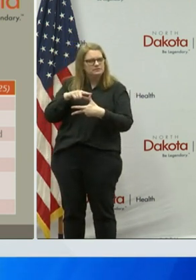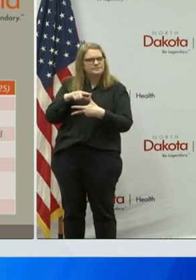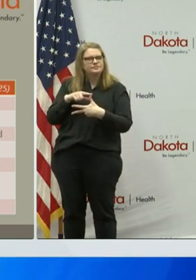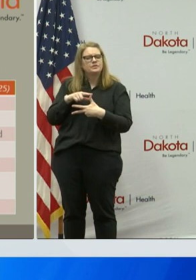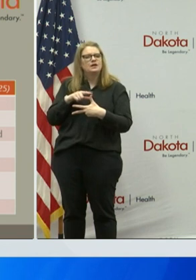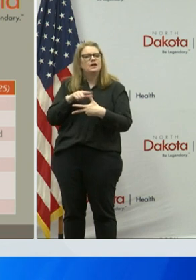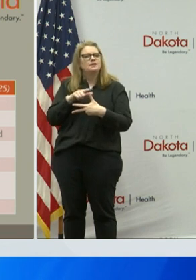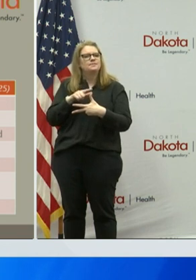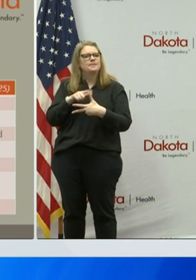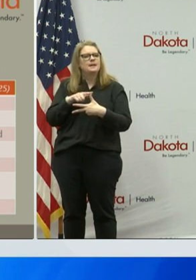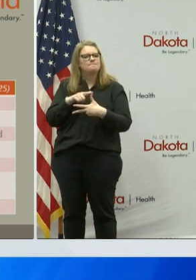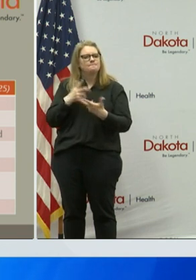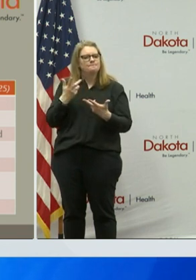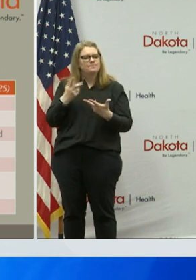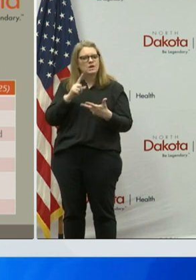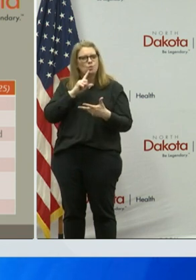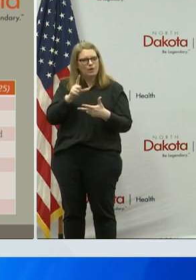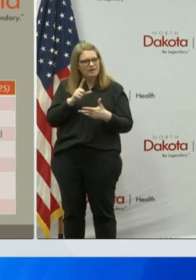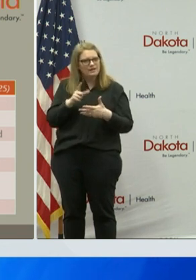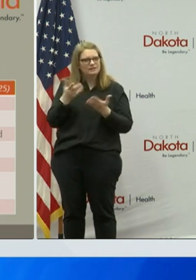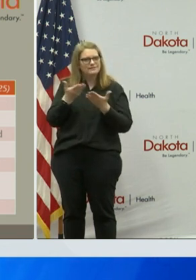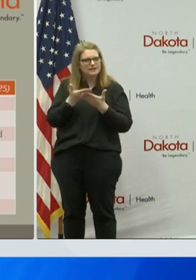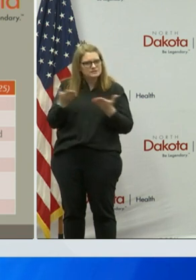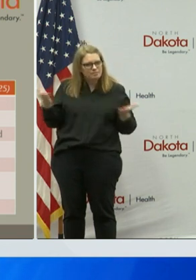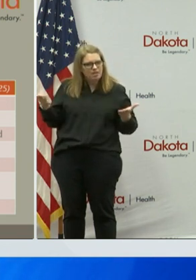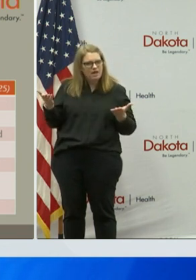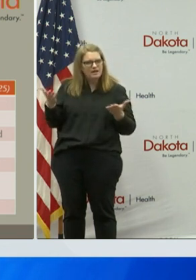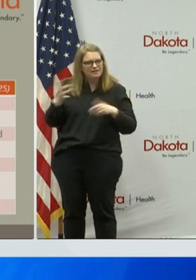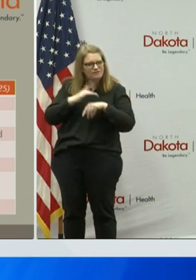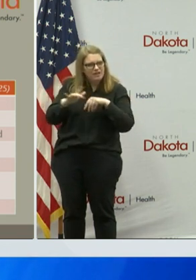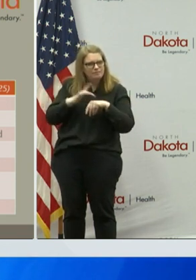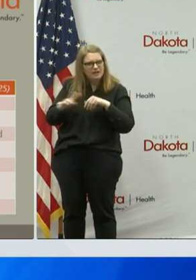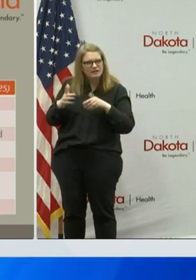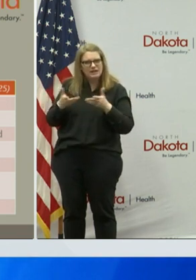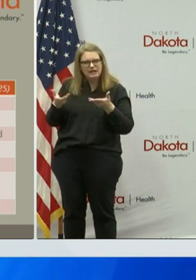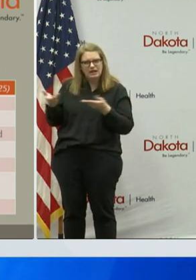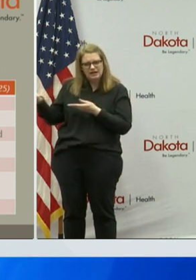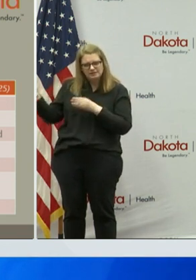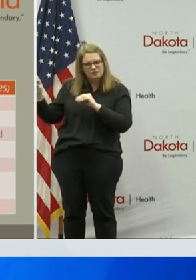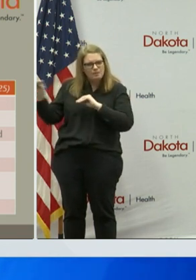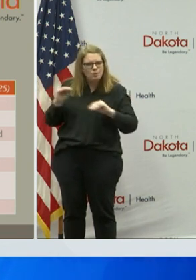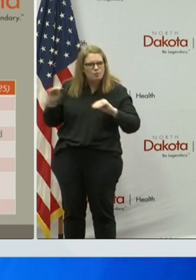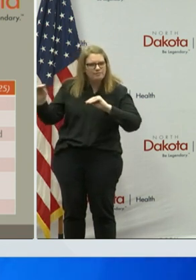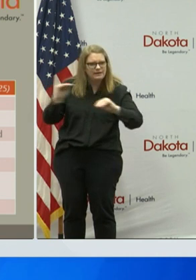ONE. THE NEXT ONE, ADEQUATE PPP RELATES TO A COUPLE THINGS, IT